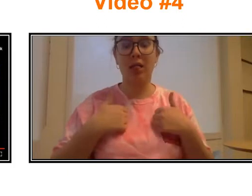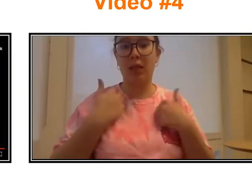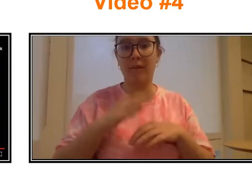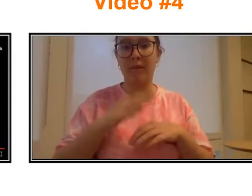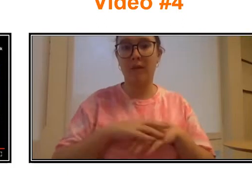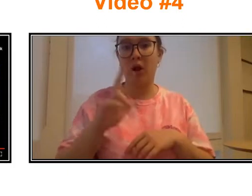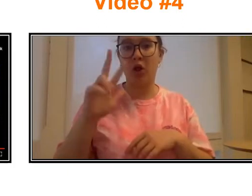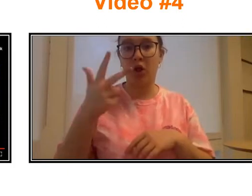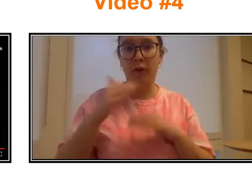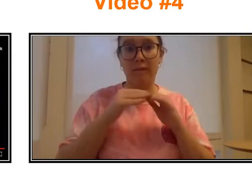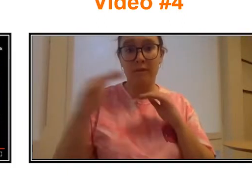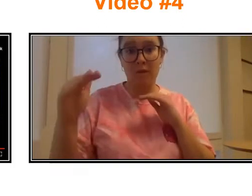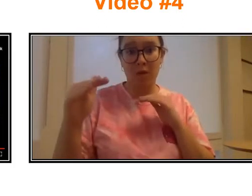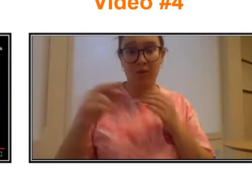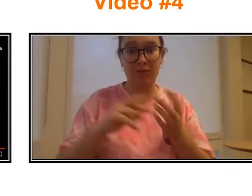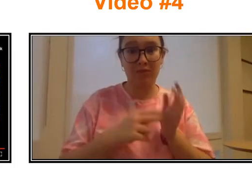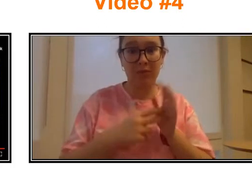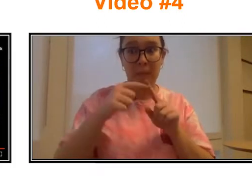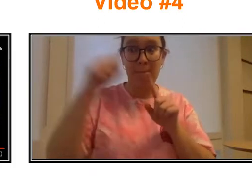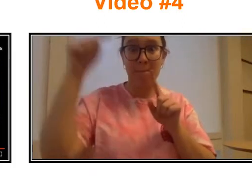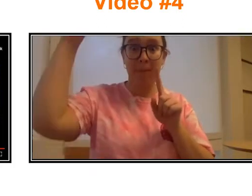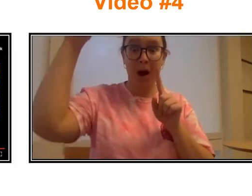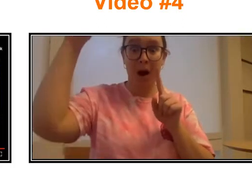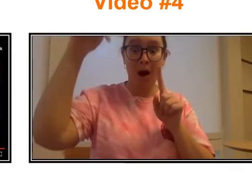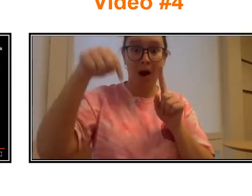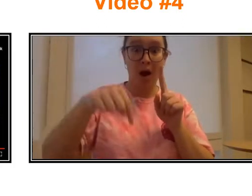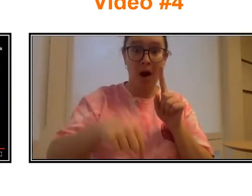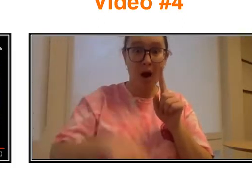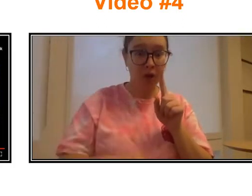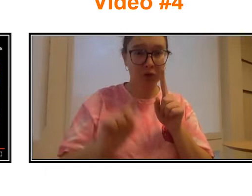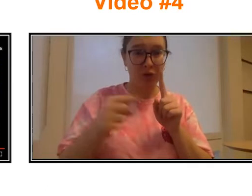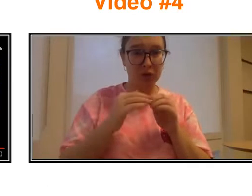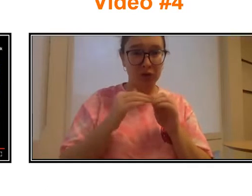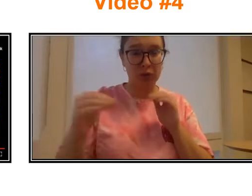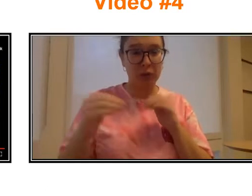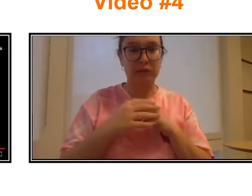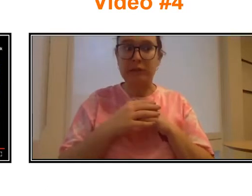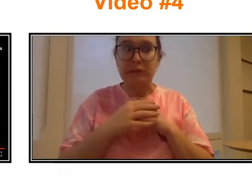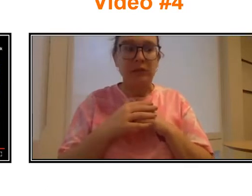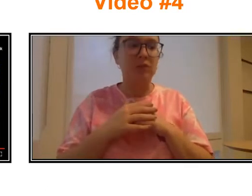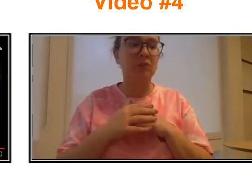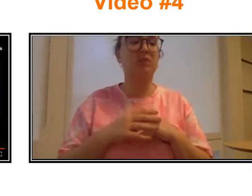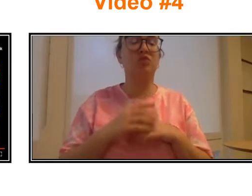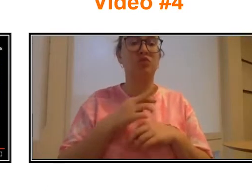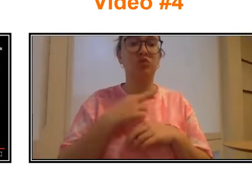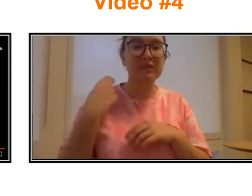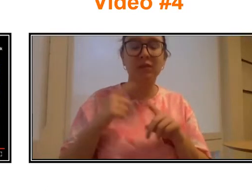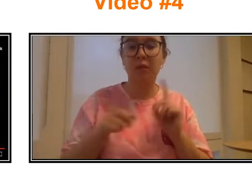I live on the third floor, so that is pretty high to the bottom floor.